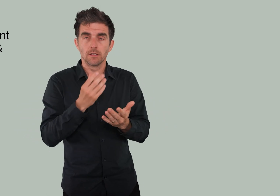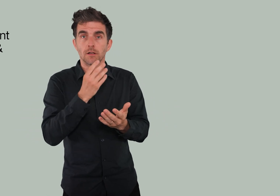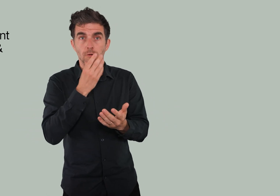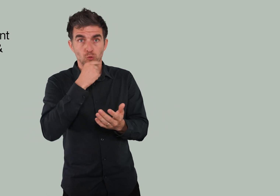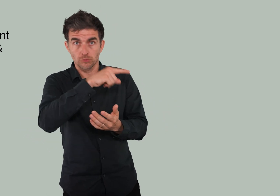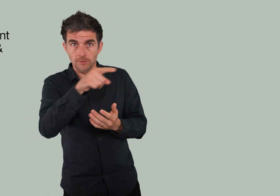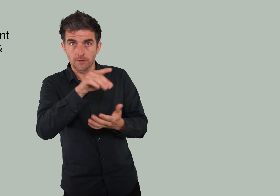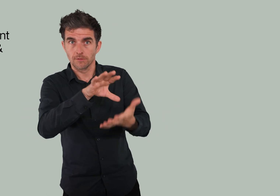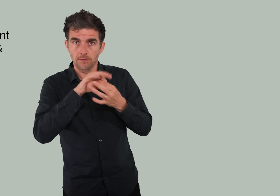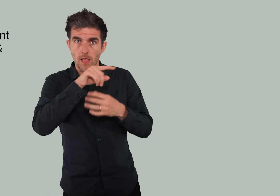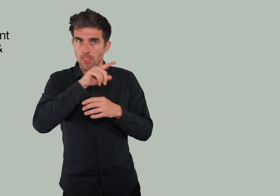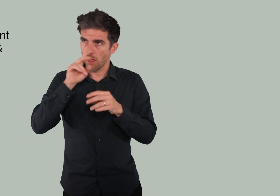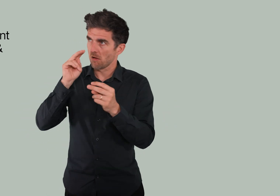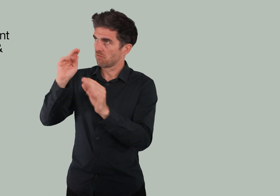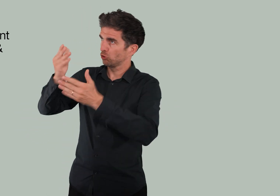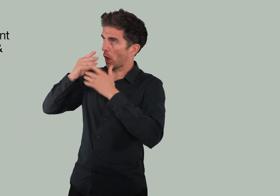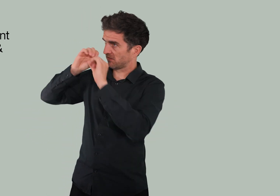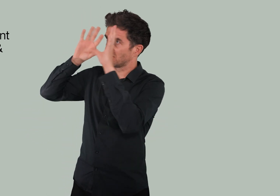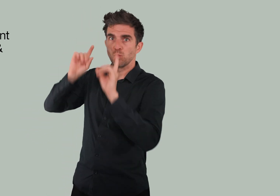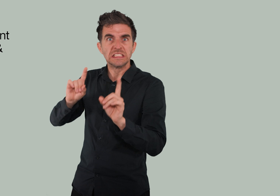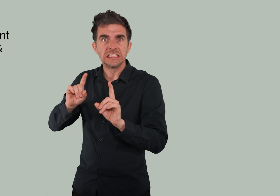helping us to understand how service users perceive and